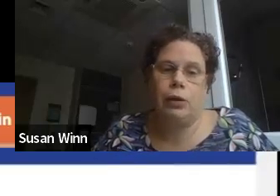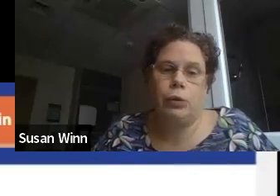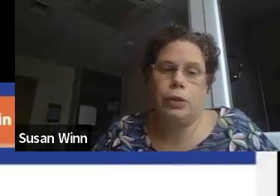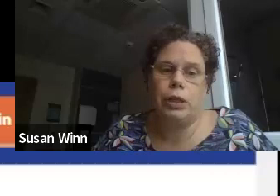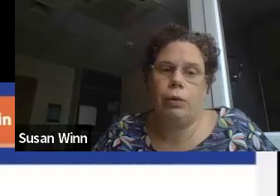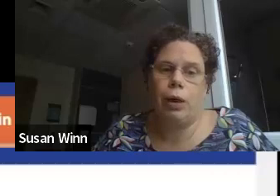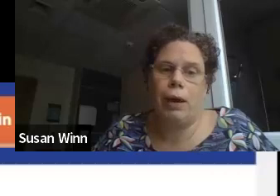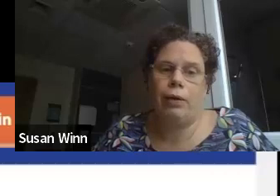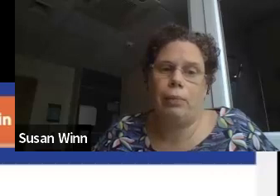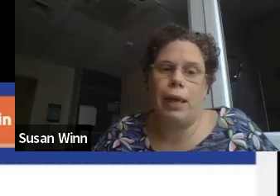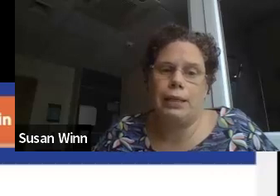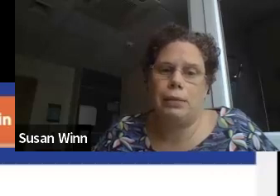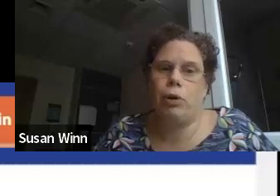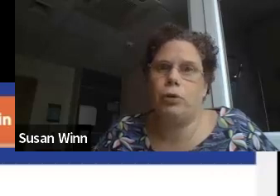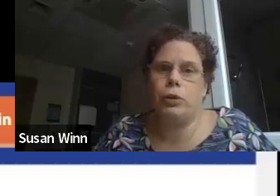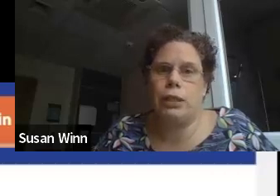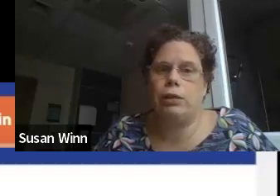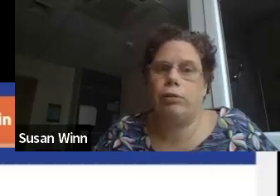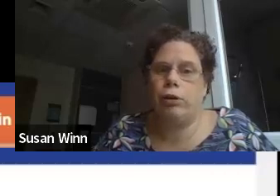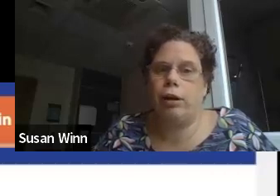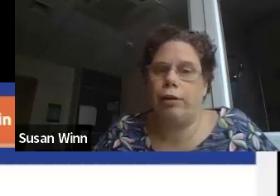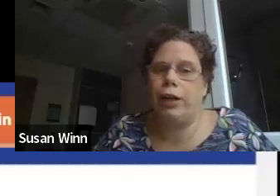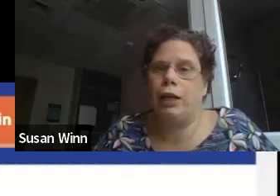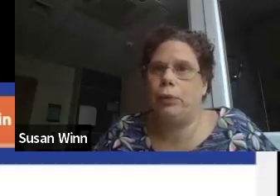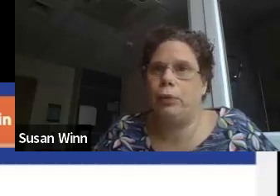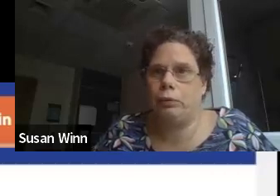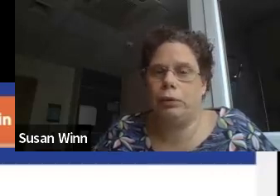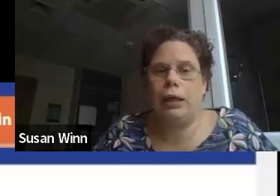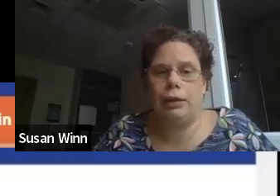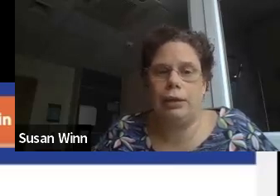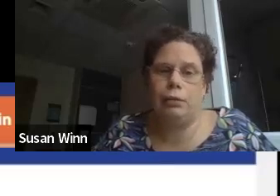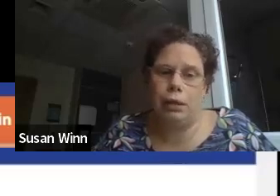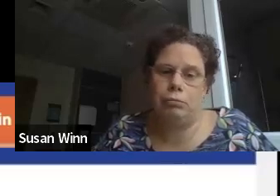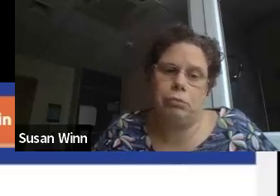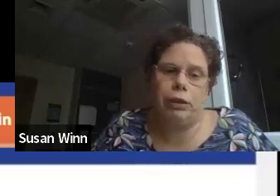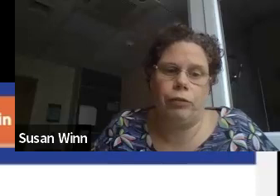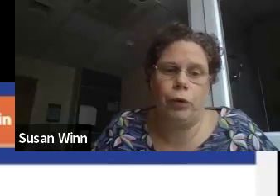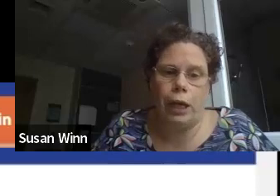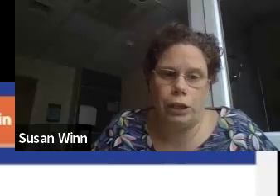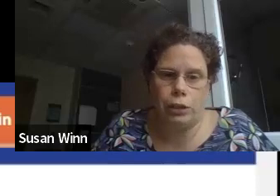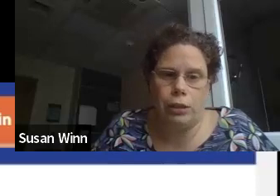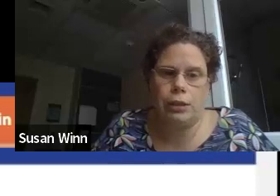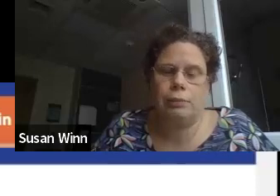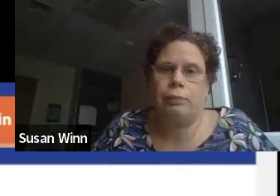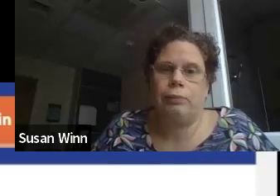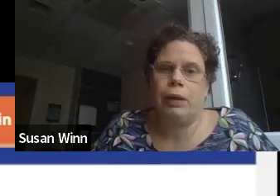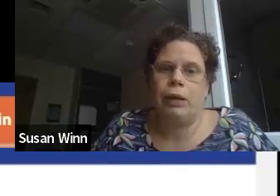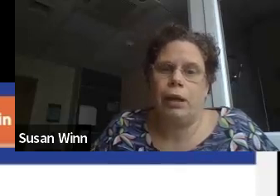and also about the makes and models that are available in the four nations.